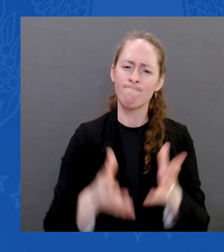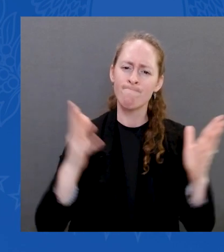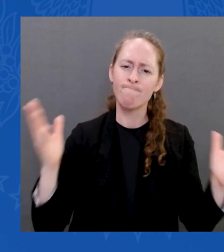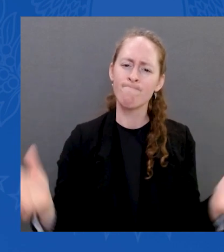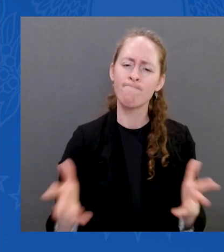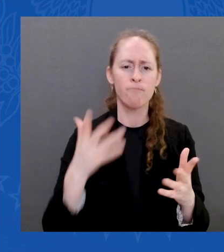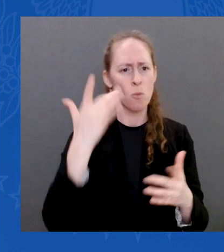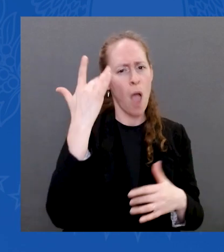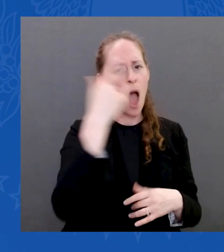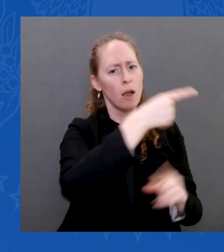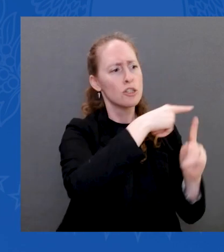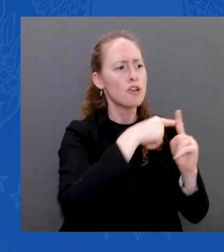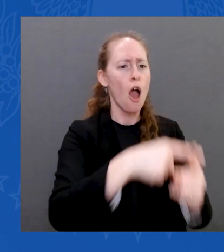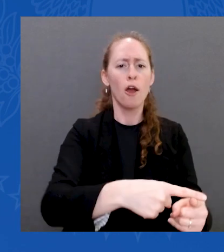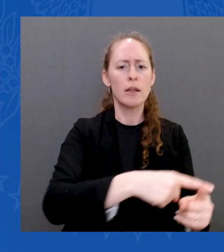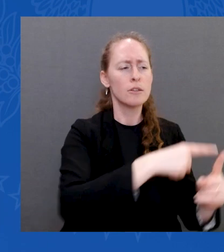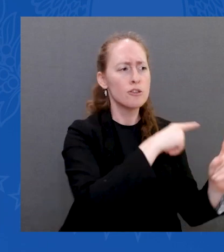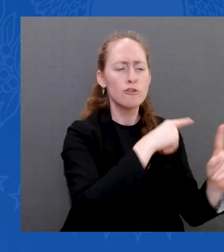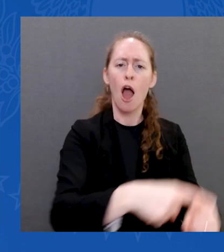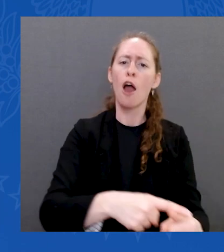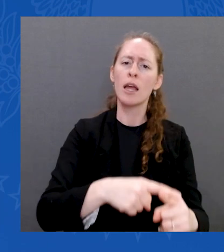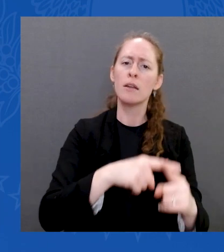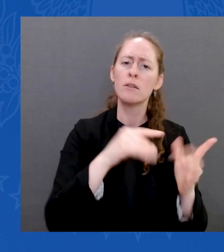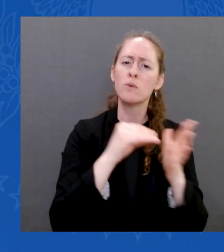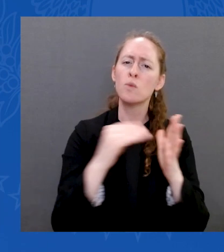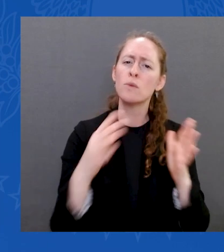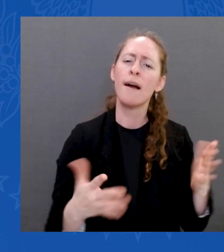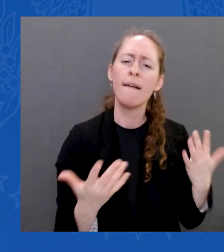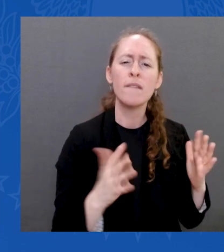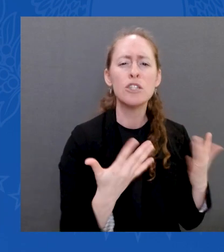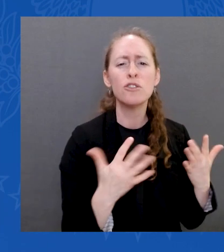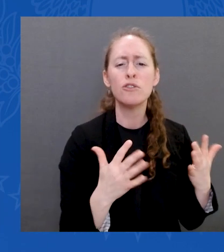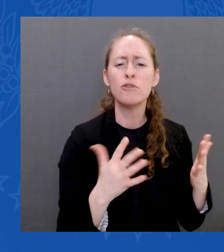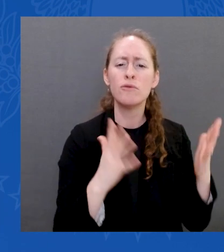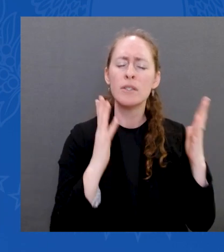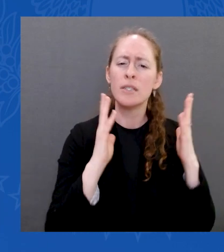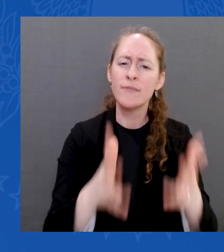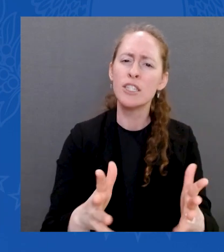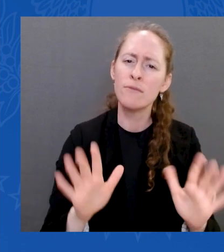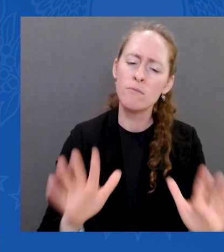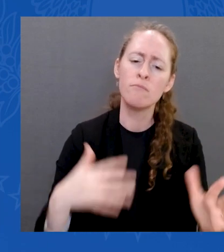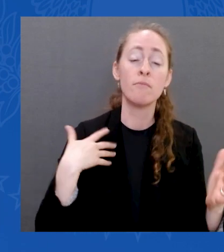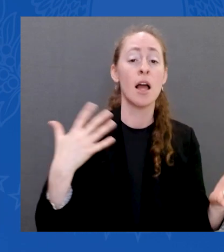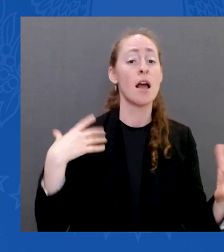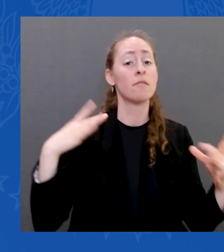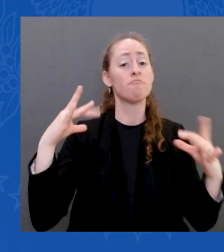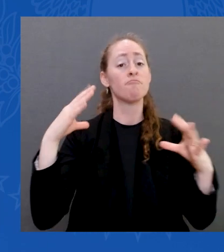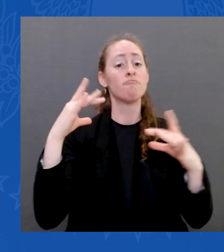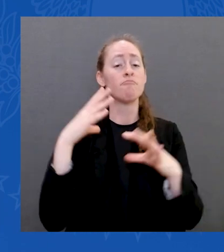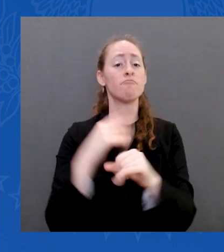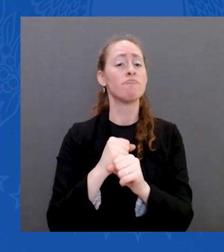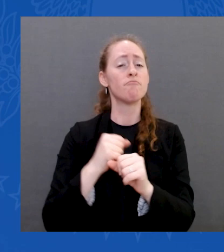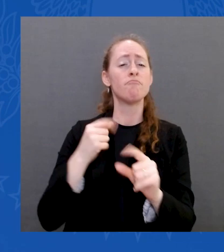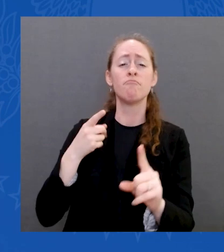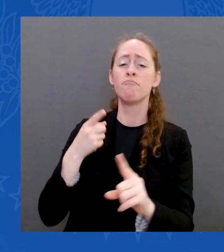Let me close with this, because I know -- if I know anything about teachers, I know that some of you were probably grading papers